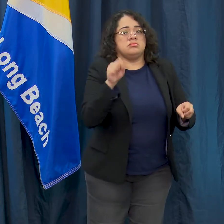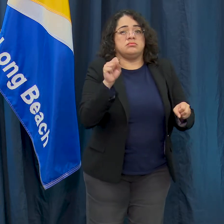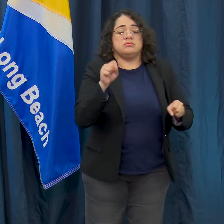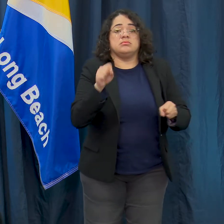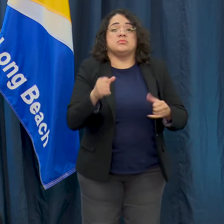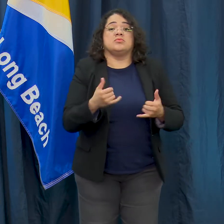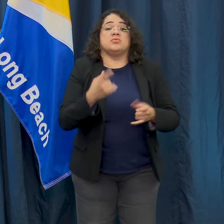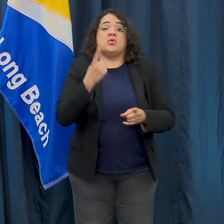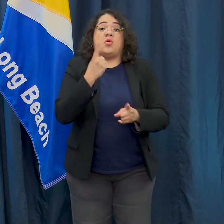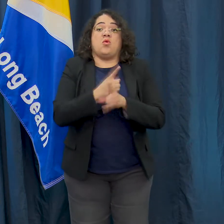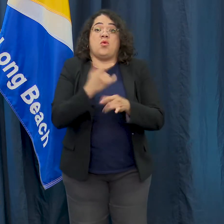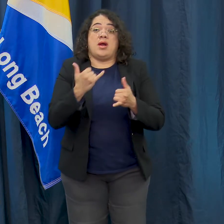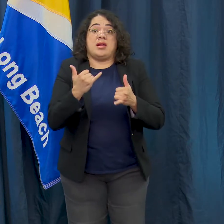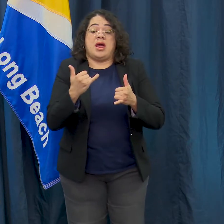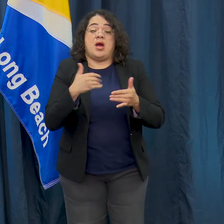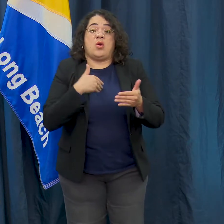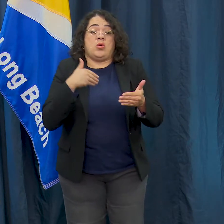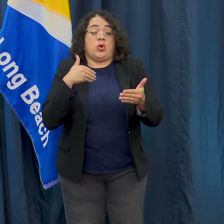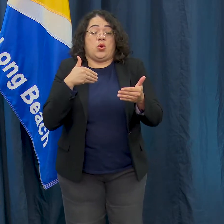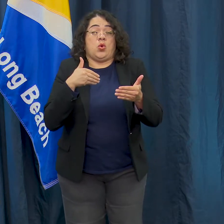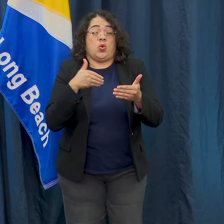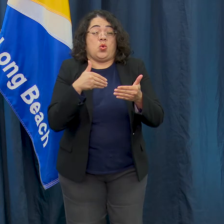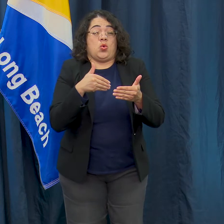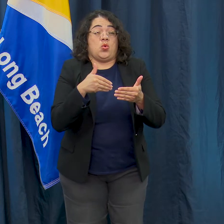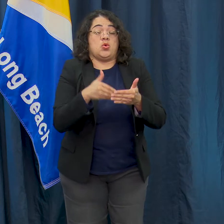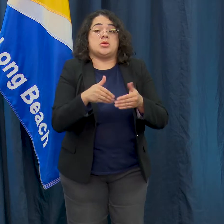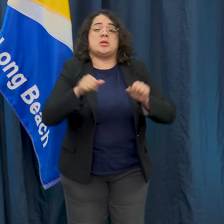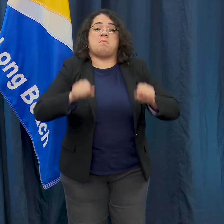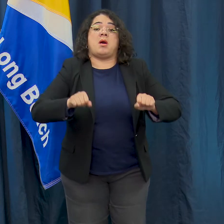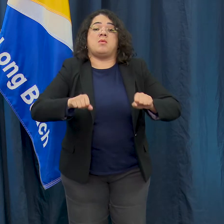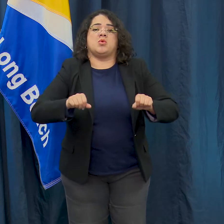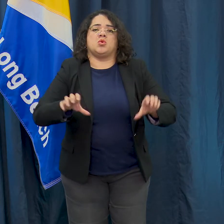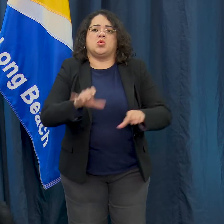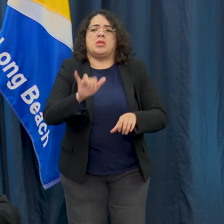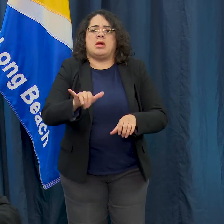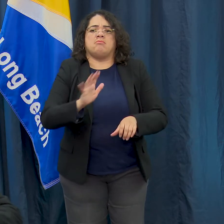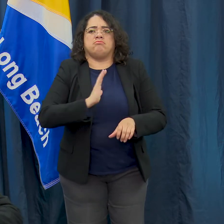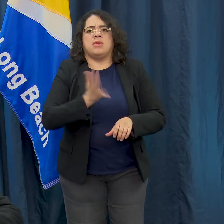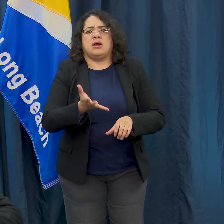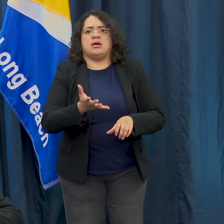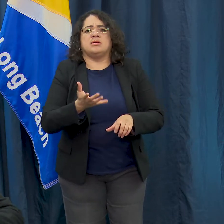right now and so one of the things that we are I think having conversations